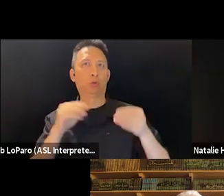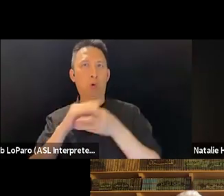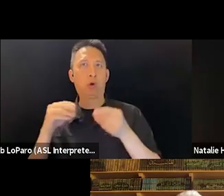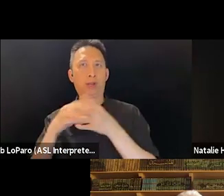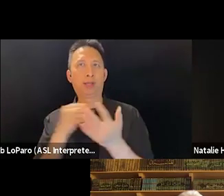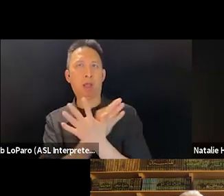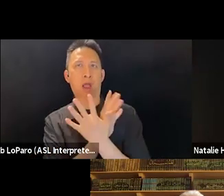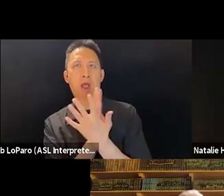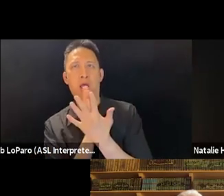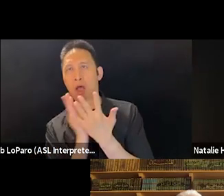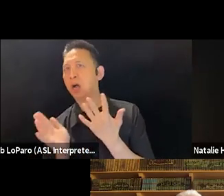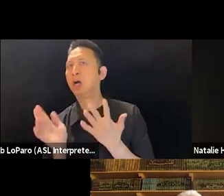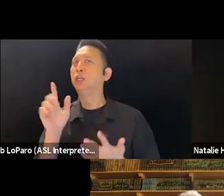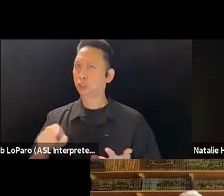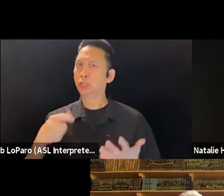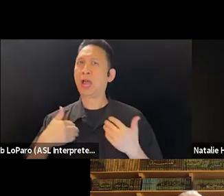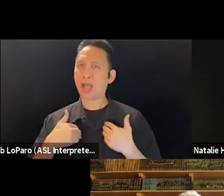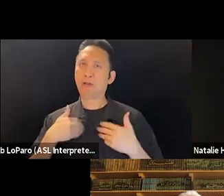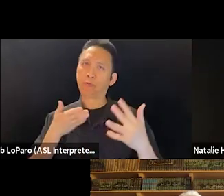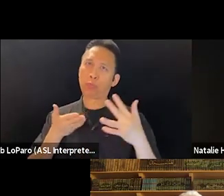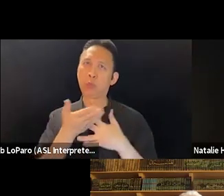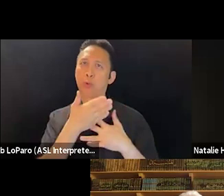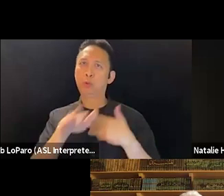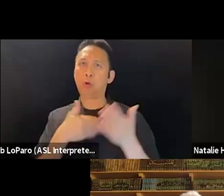It needs to be with the storytelling, especially when it comes to the production,